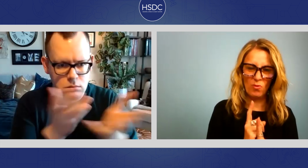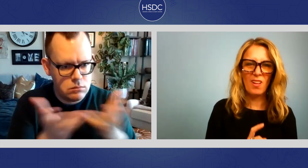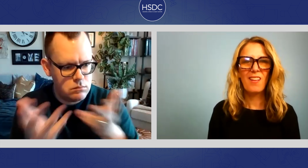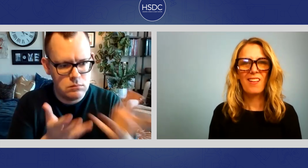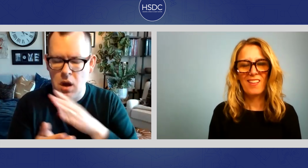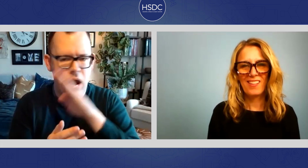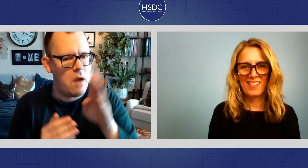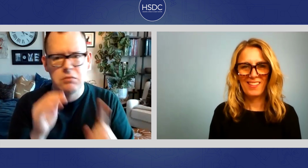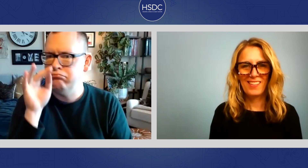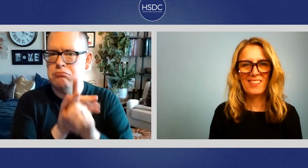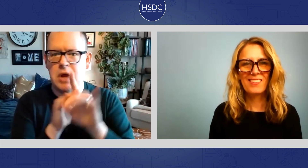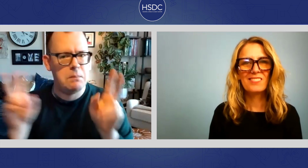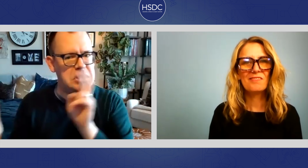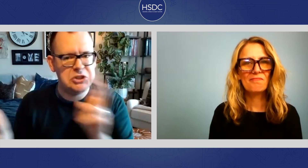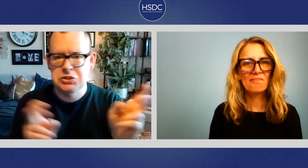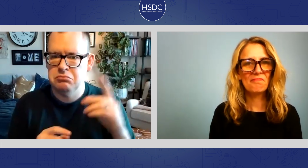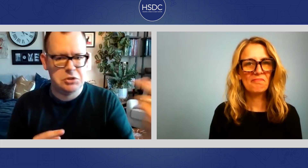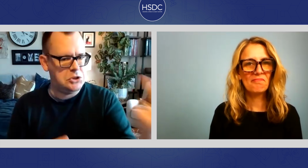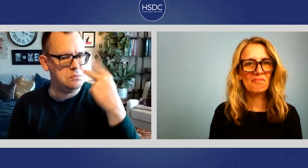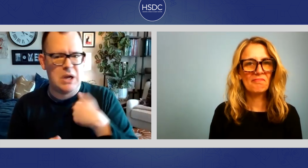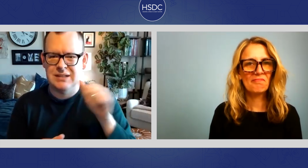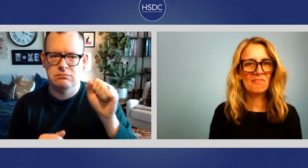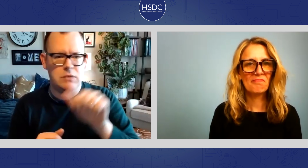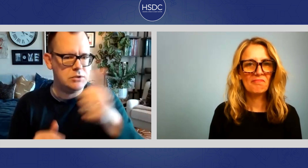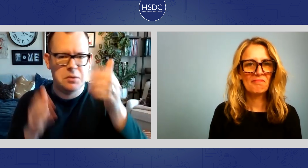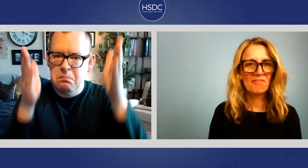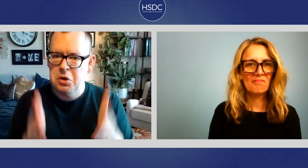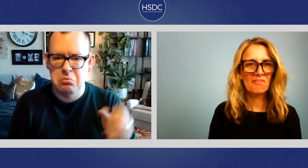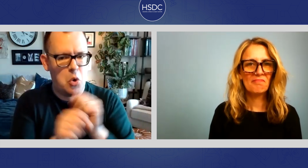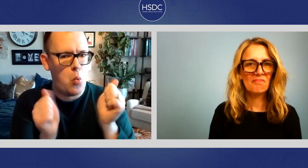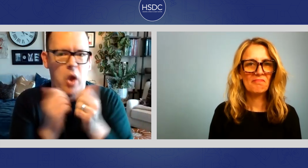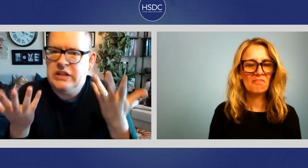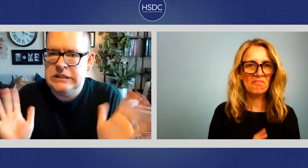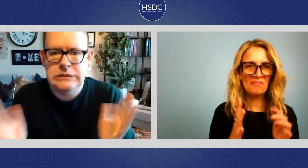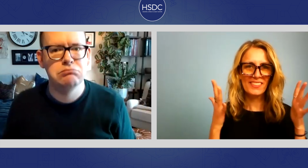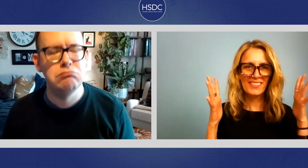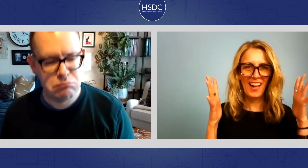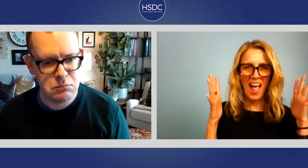really been an issue. They have never asked to work with someone else. It has been great!